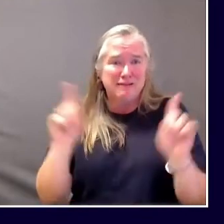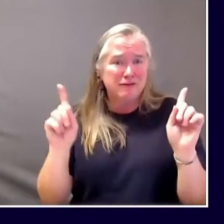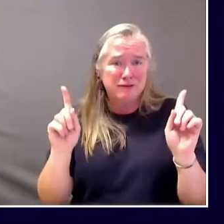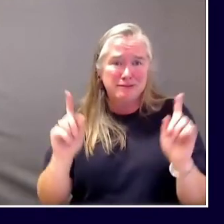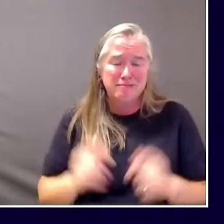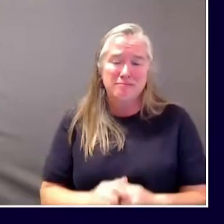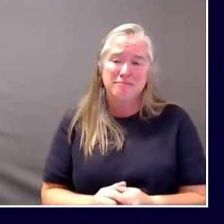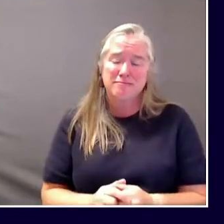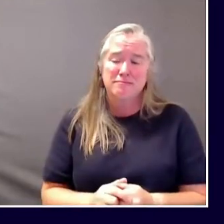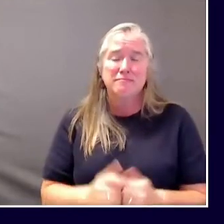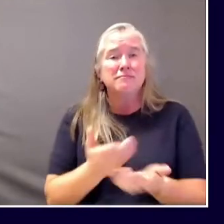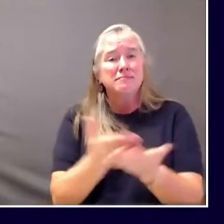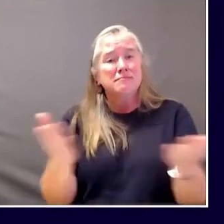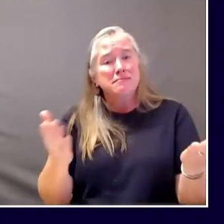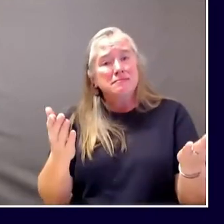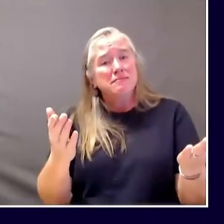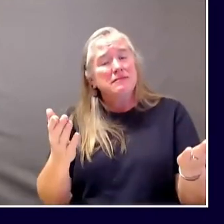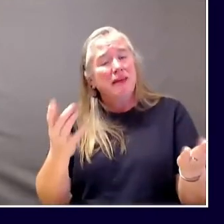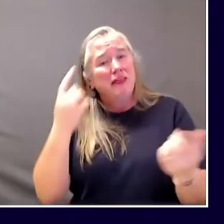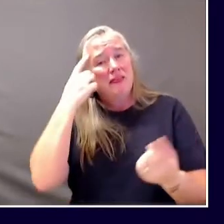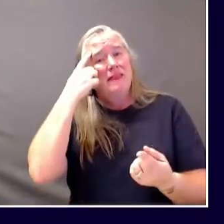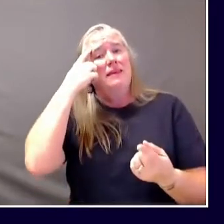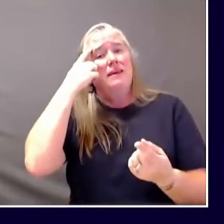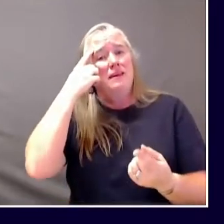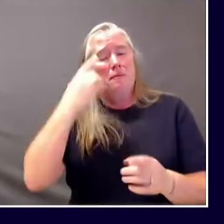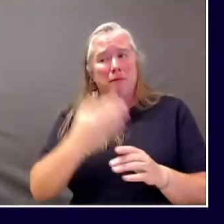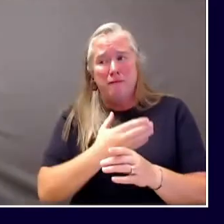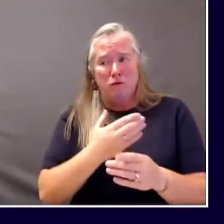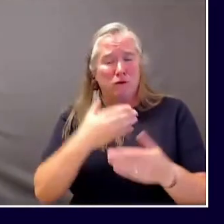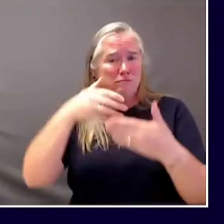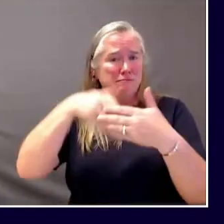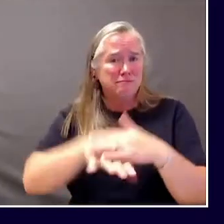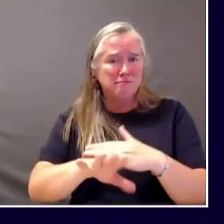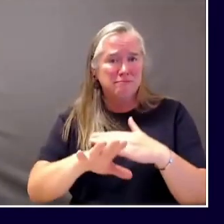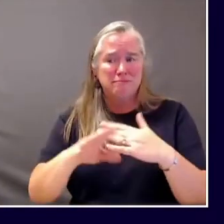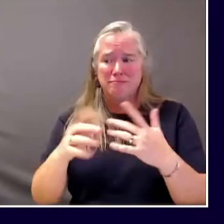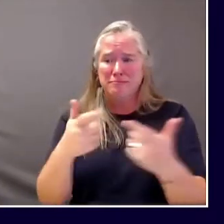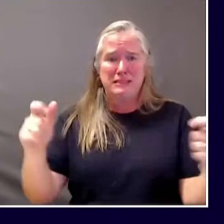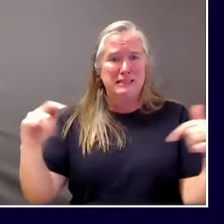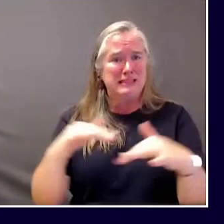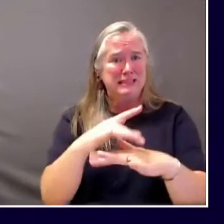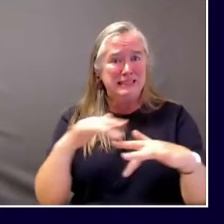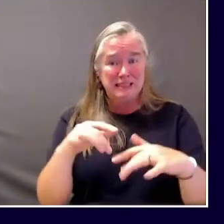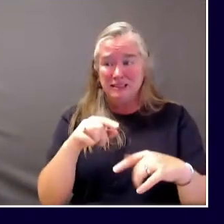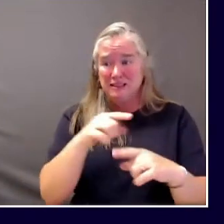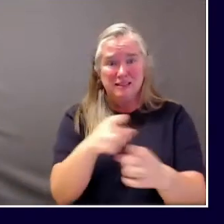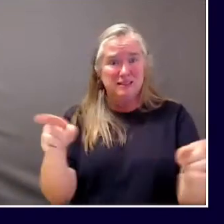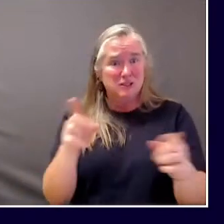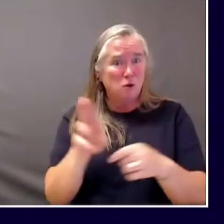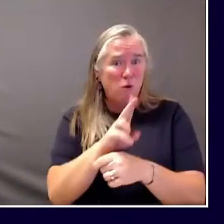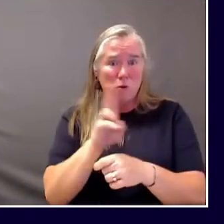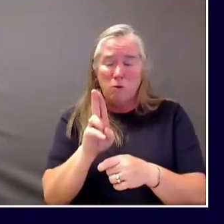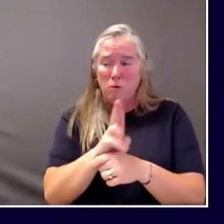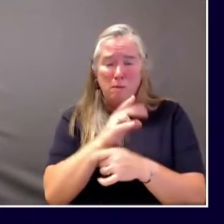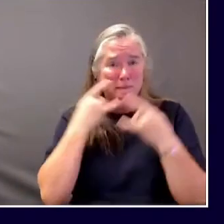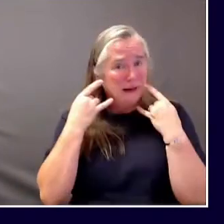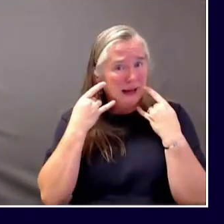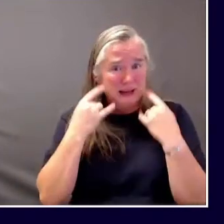people from attending large